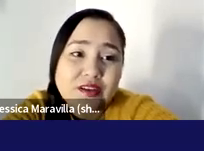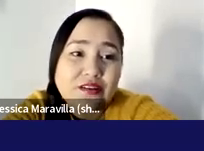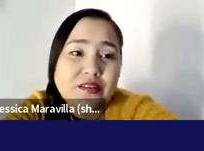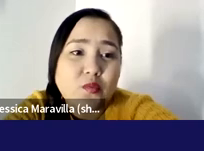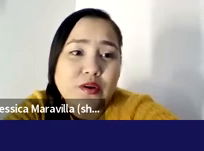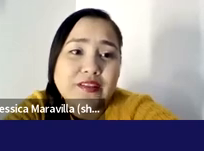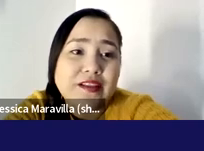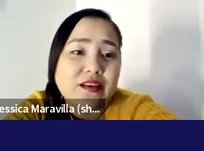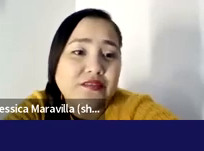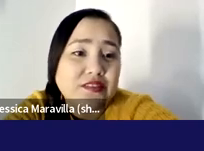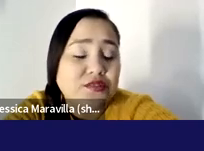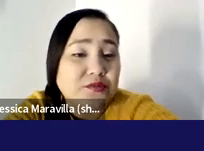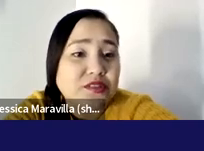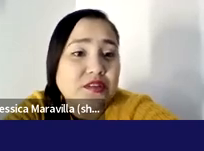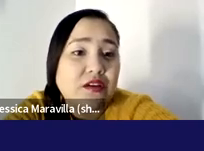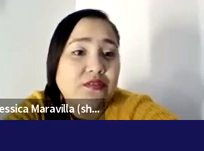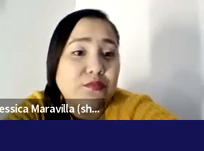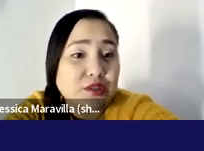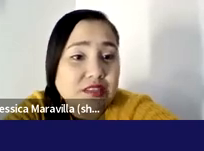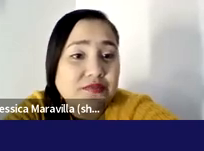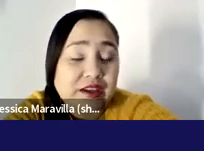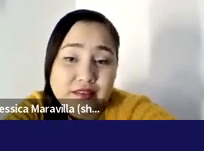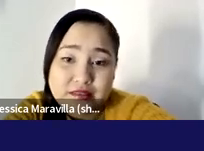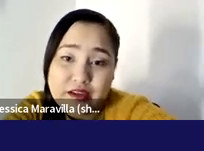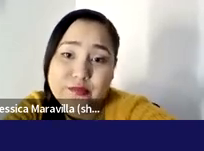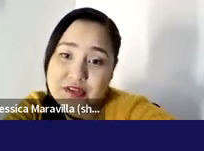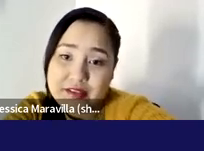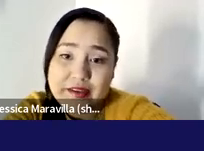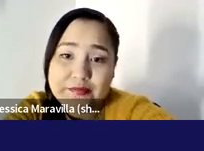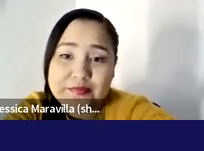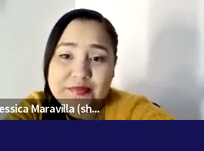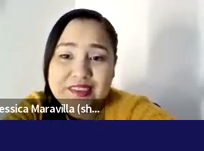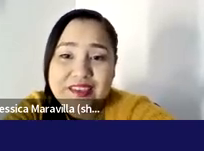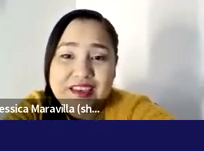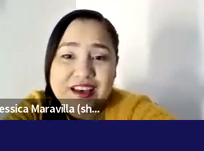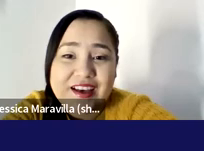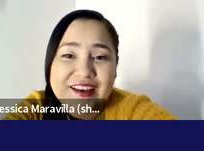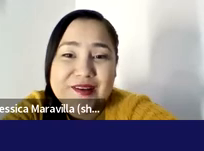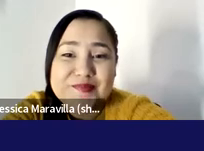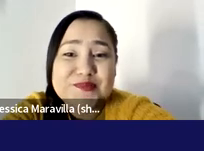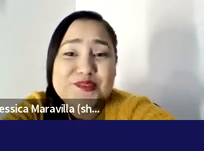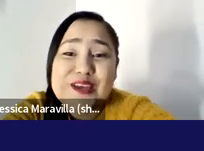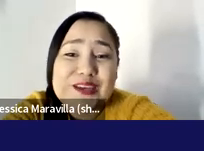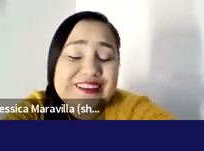it. So thank you, everyone, for your willingness to be here with us. We have